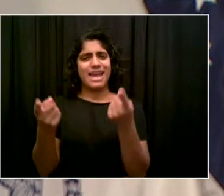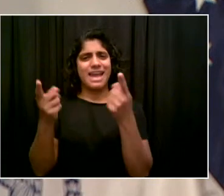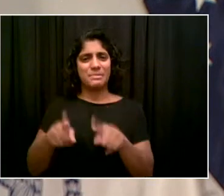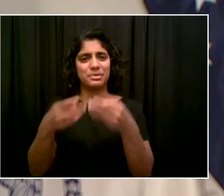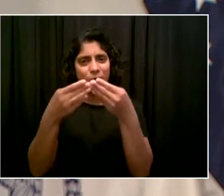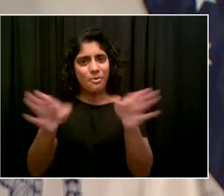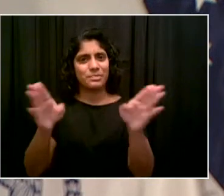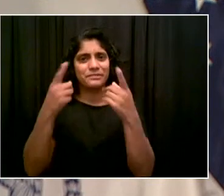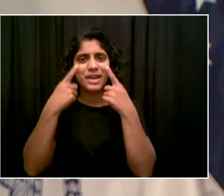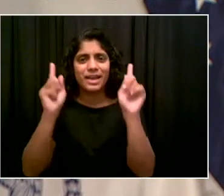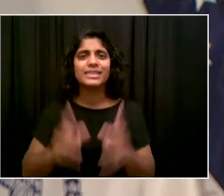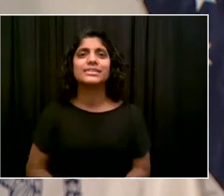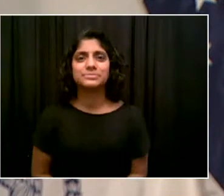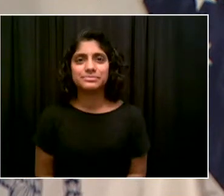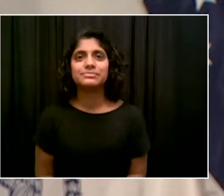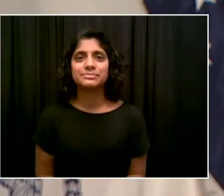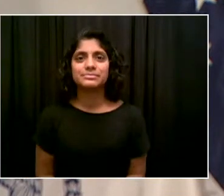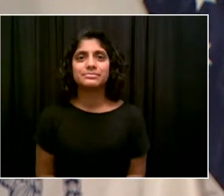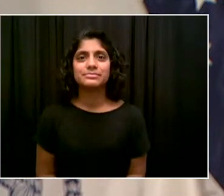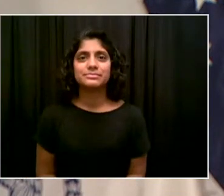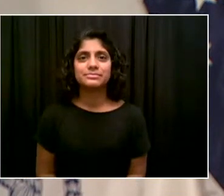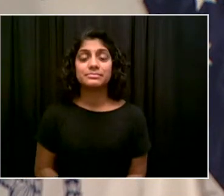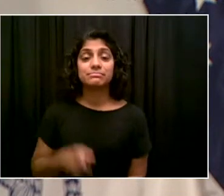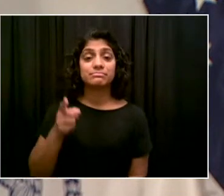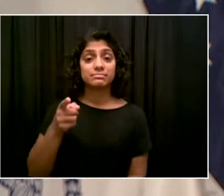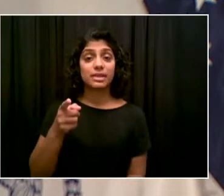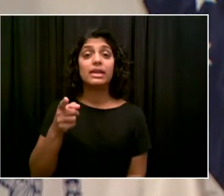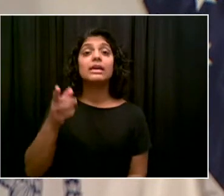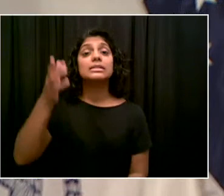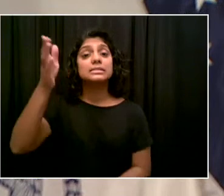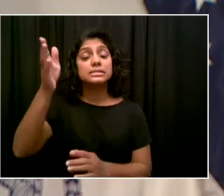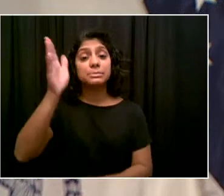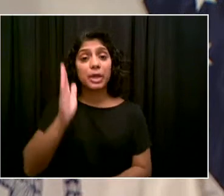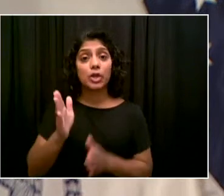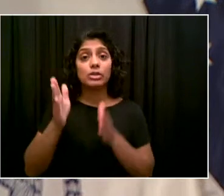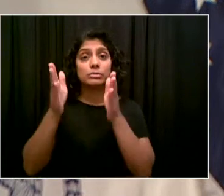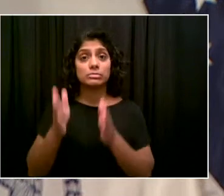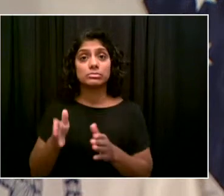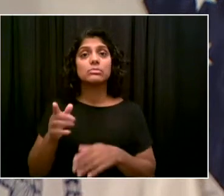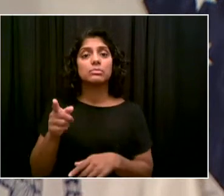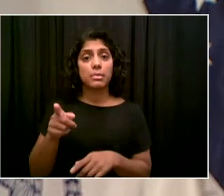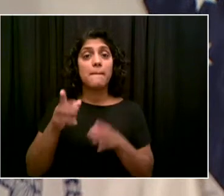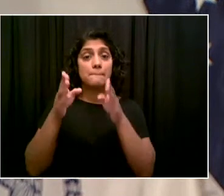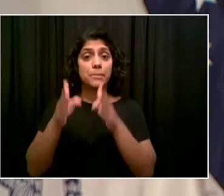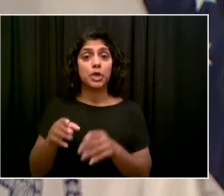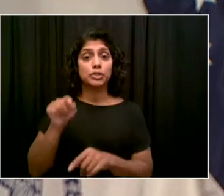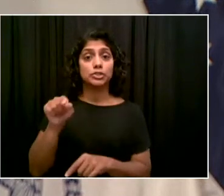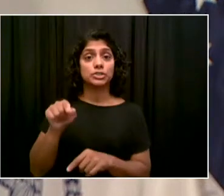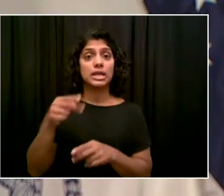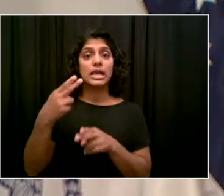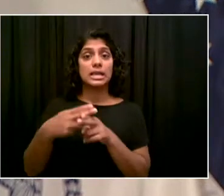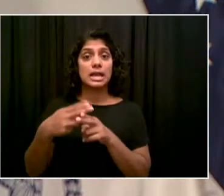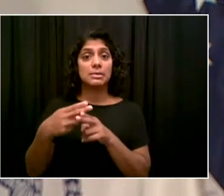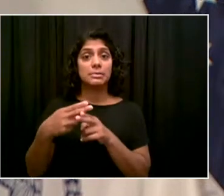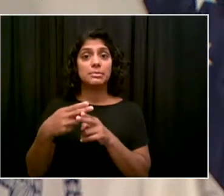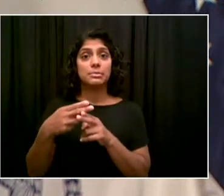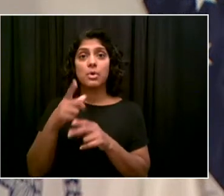EVERYBODY GOT TOGETHER AND SAID WE JUST HAVE TO GET THIS DONE. I WANT YOU TO